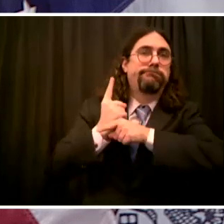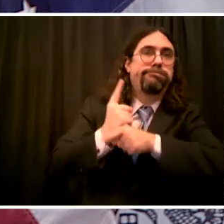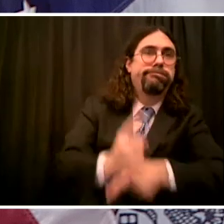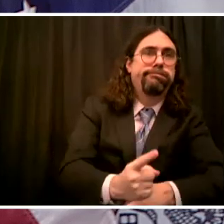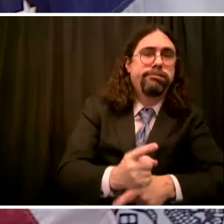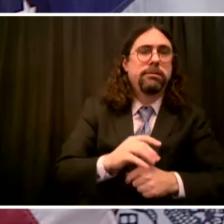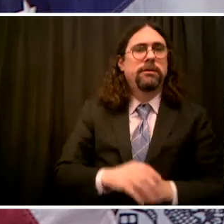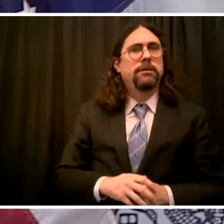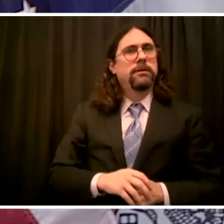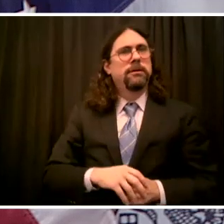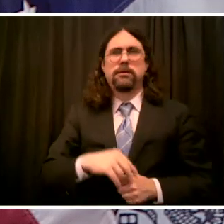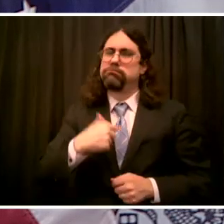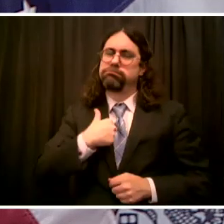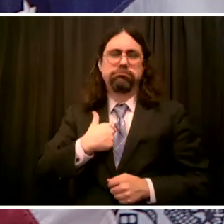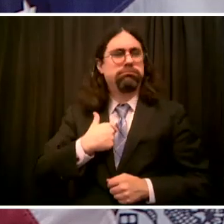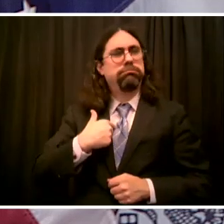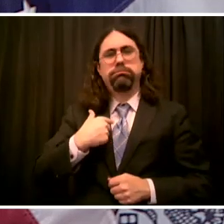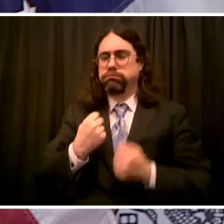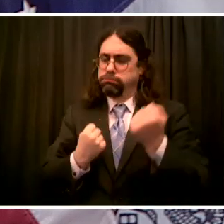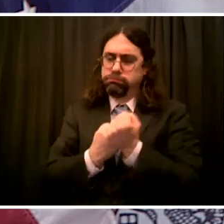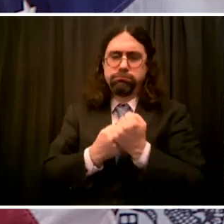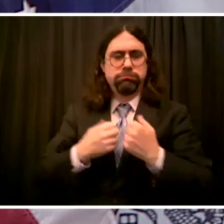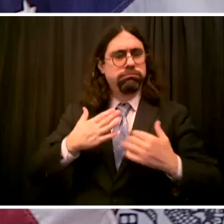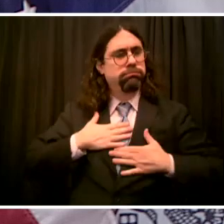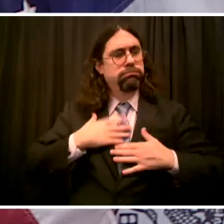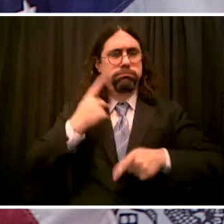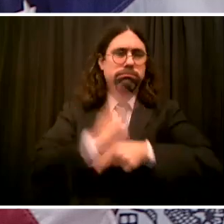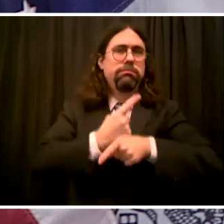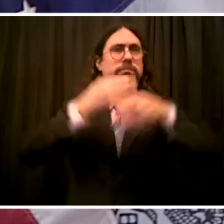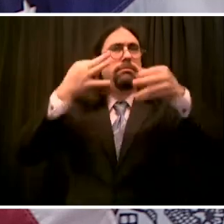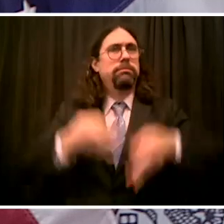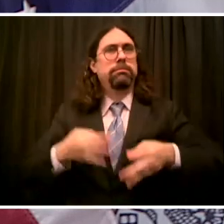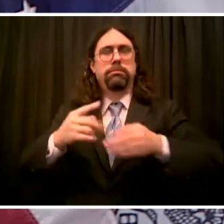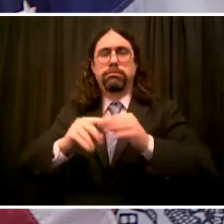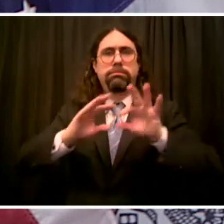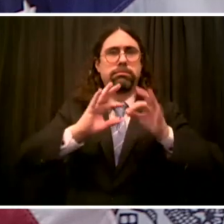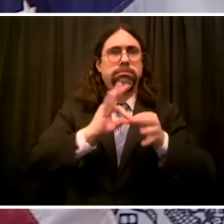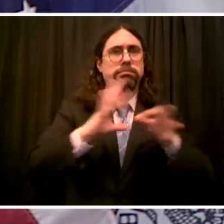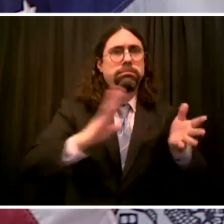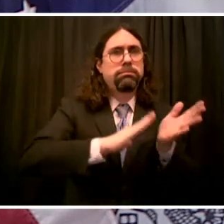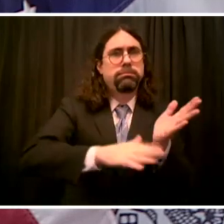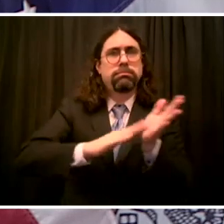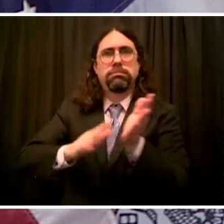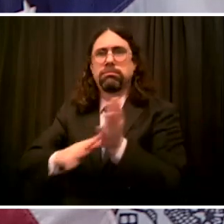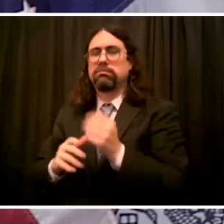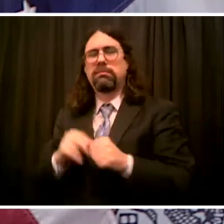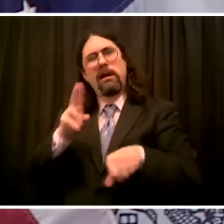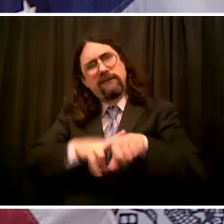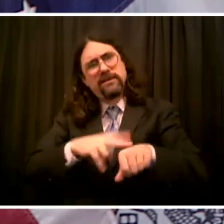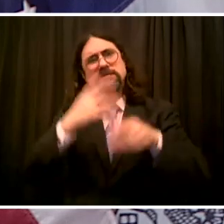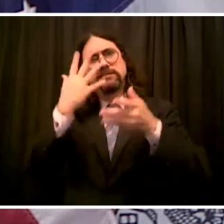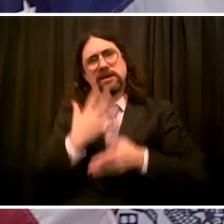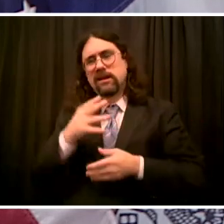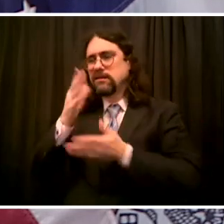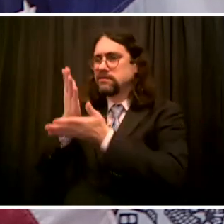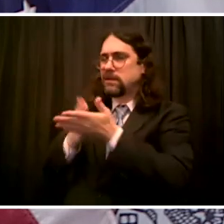BUT I AM ABSOLUTELY DISAPPOINTED WHEN ANYONE DOESN'T ACT IN THE IRSPIT CONSISTENT WITH